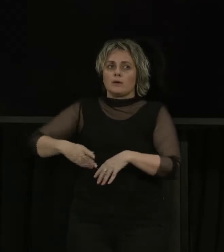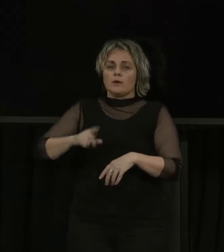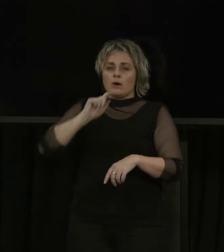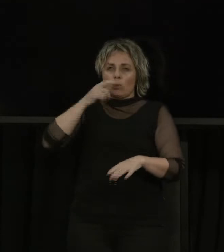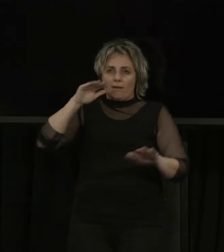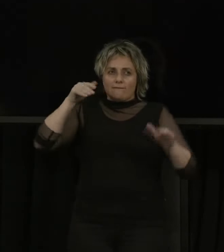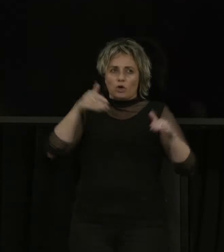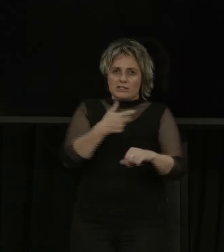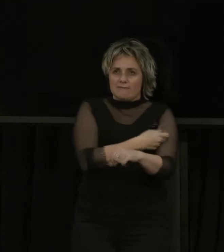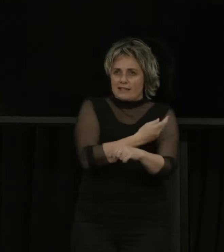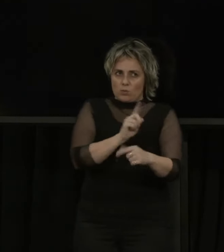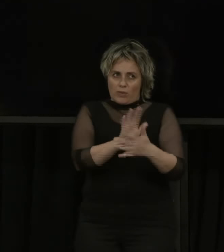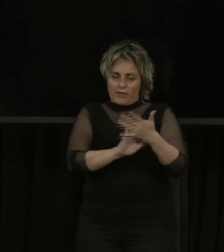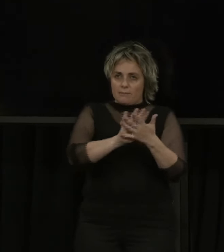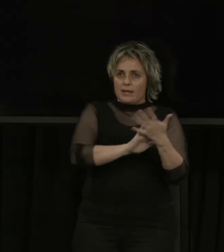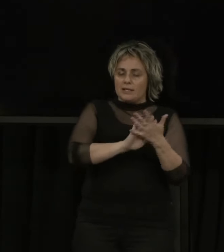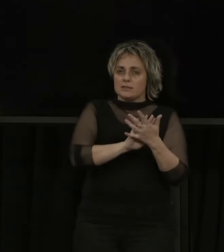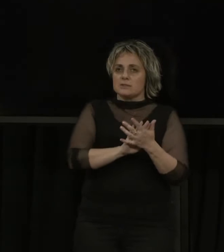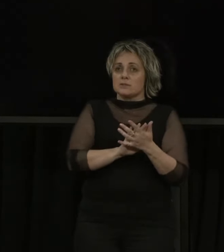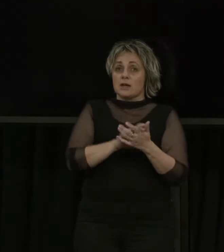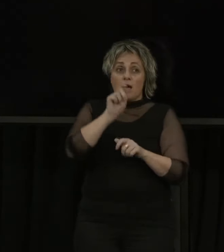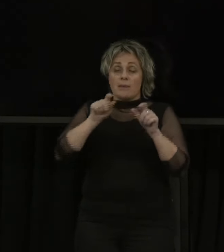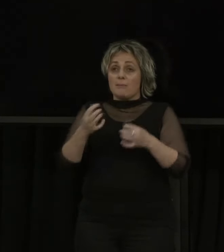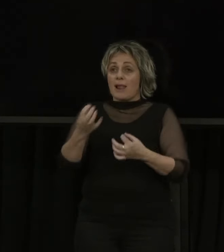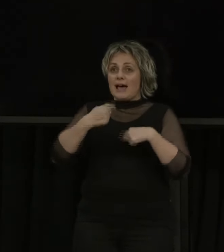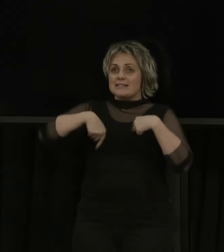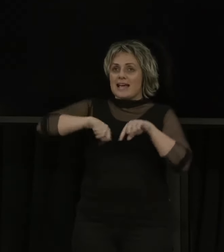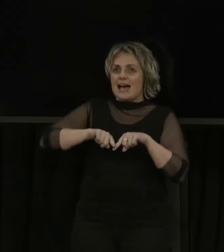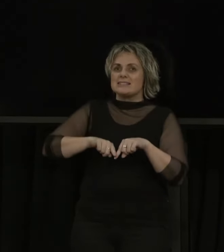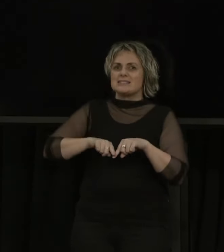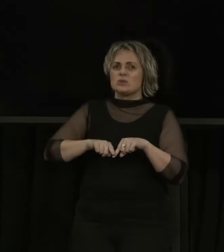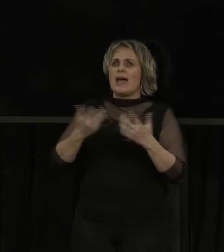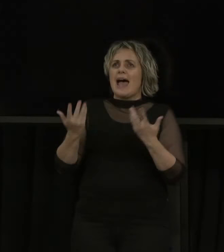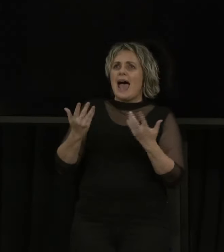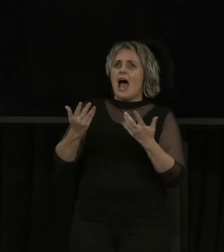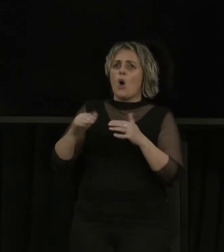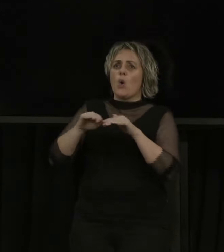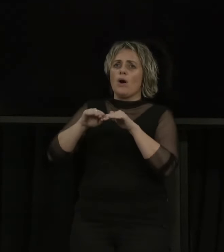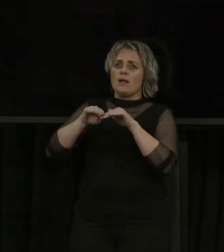III in the future. The thing I should also point